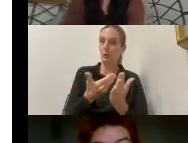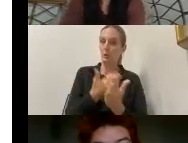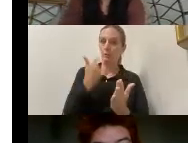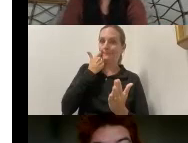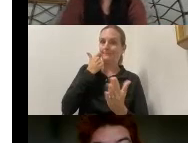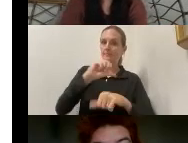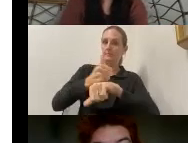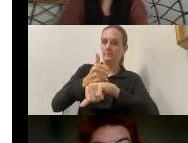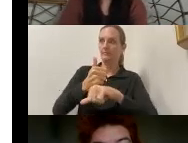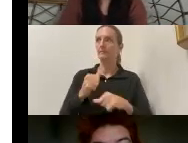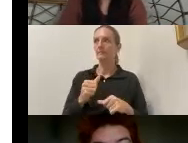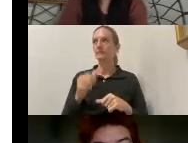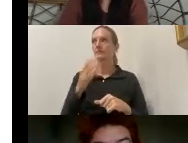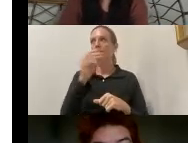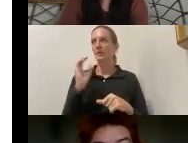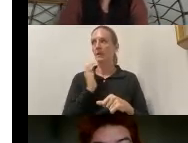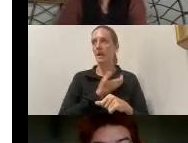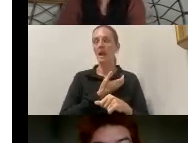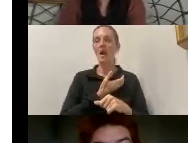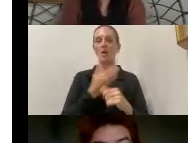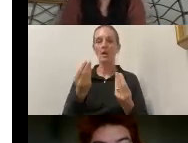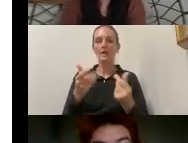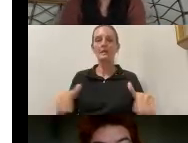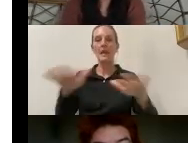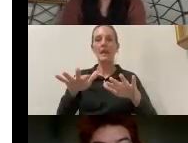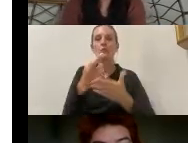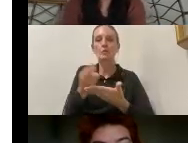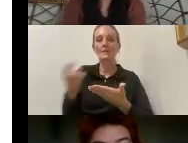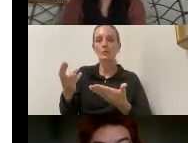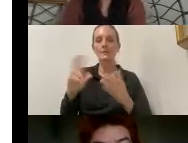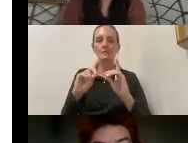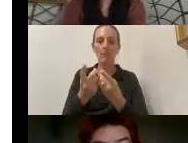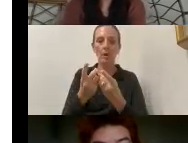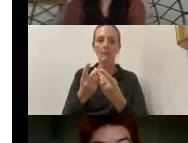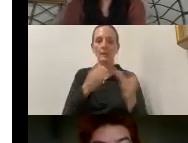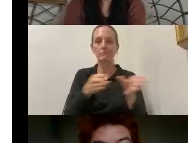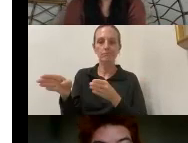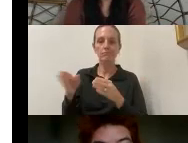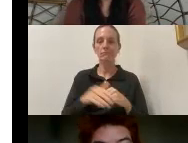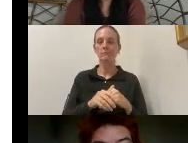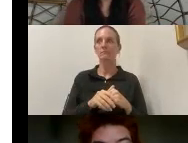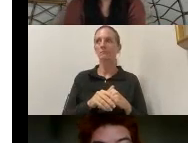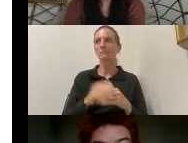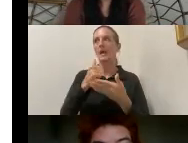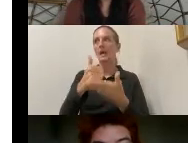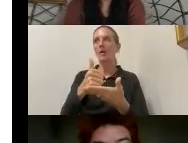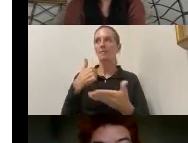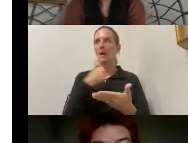And our Land Use Plan, our Lands and Resources Department, they help us create parks and